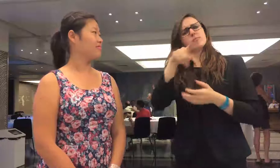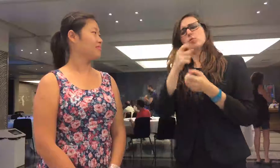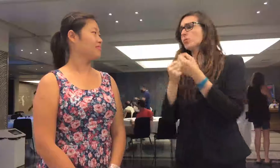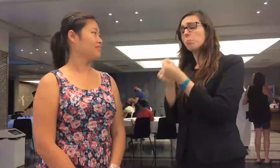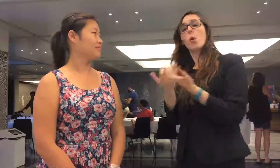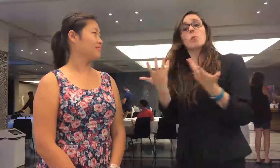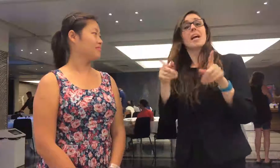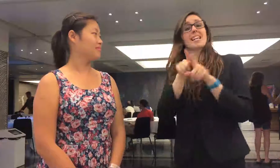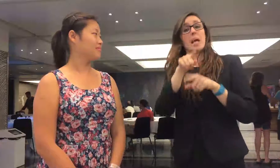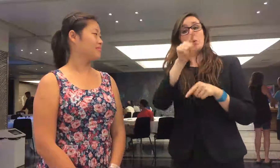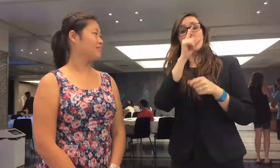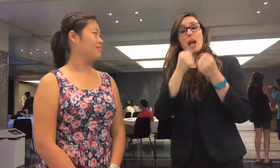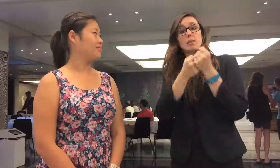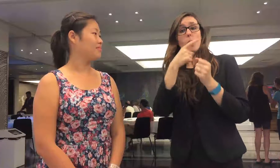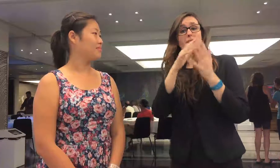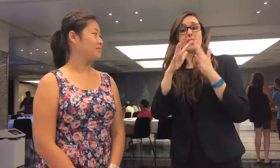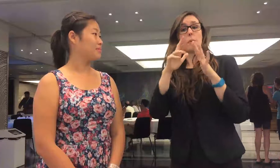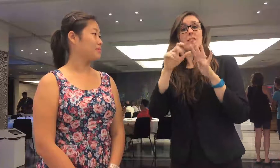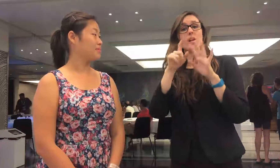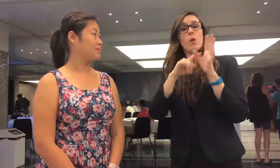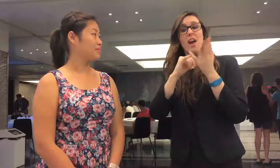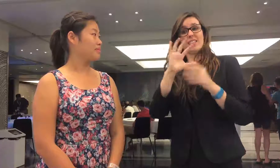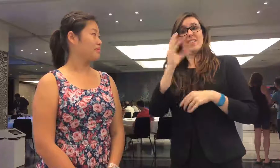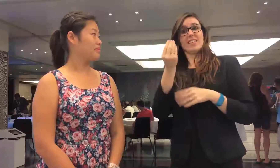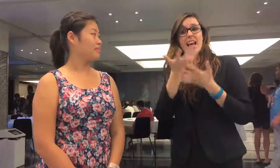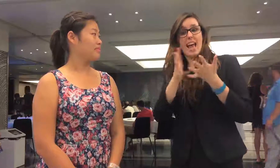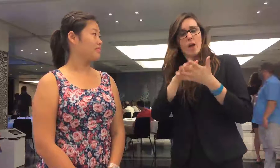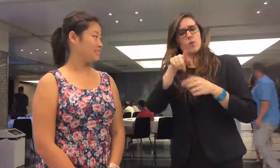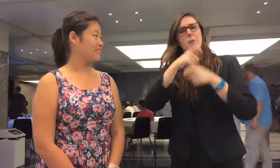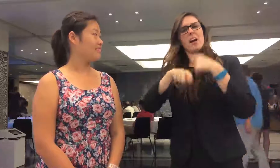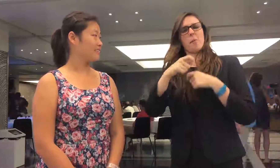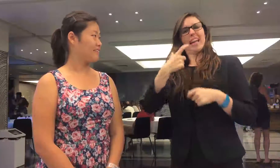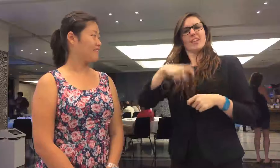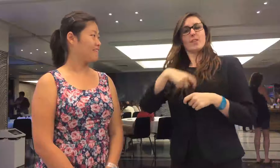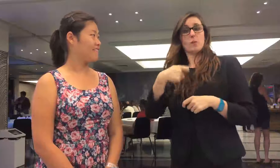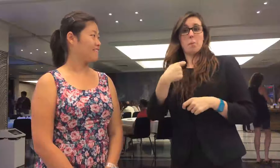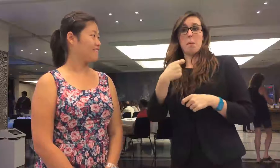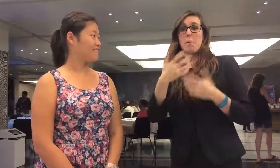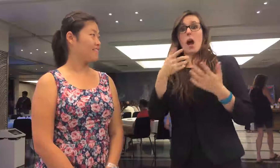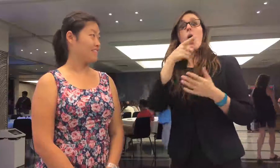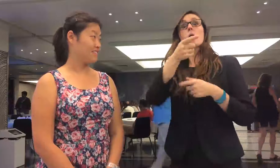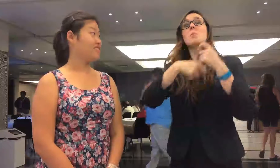go along and support a great cause. Alternatively, support WFD Youth Section by becoming an individual member,